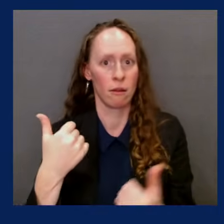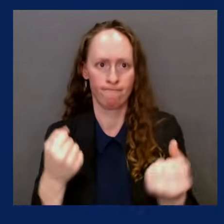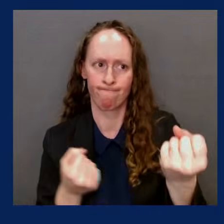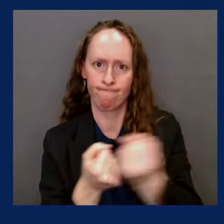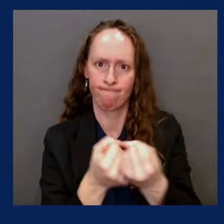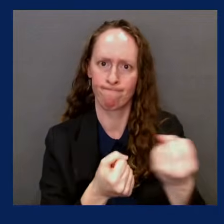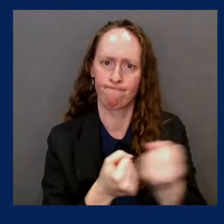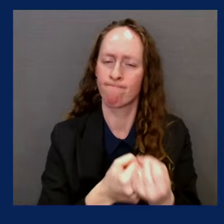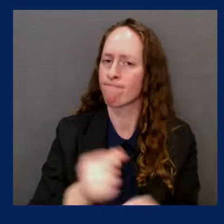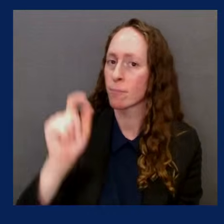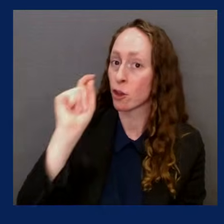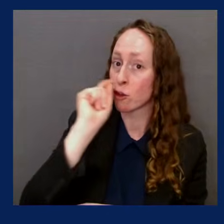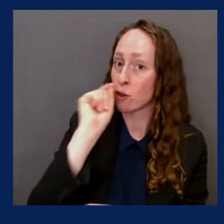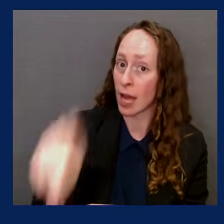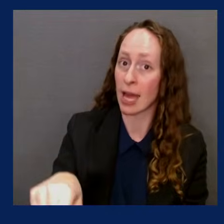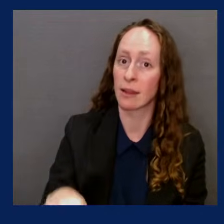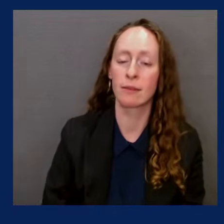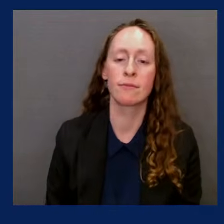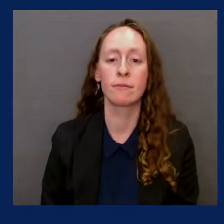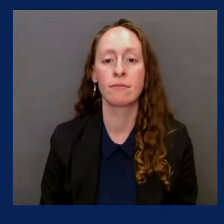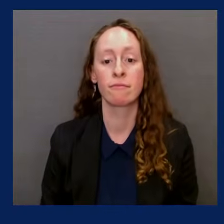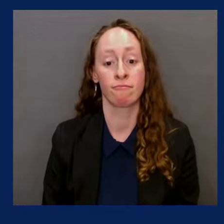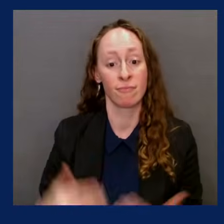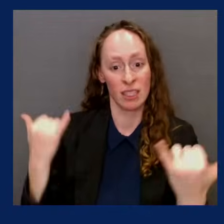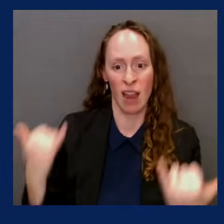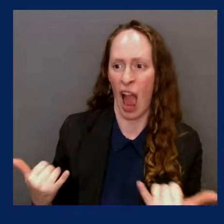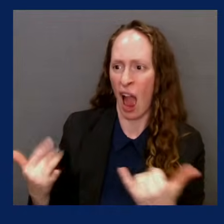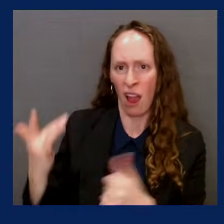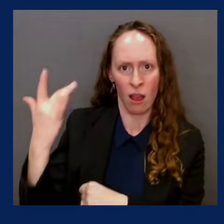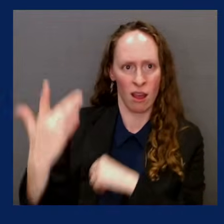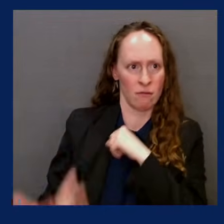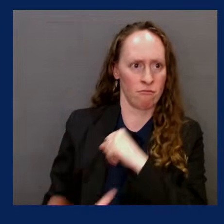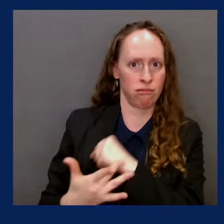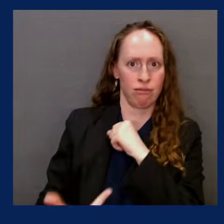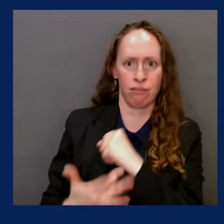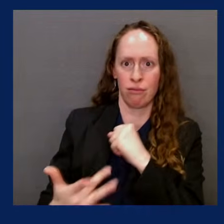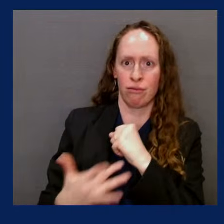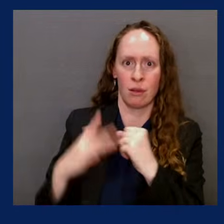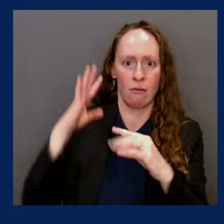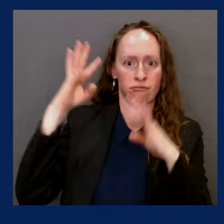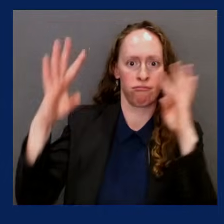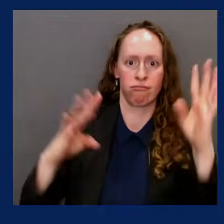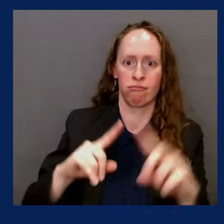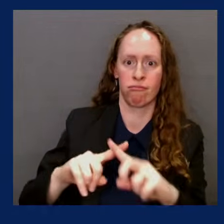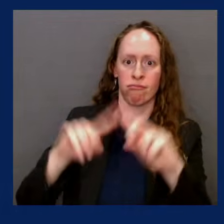by Australia's defense industry partners. Finally, of course, last night and again today,